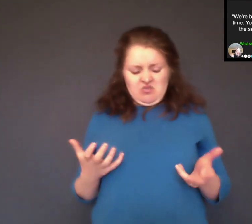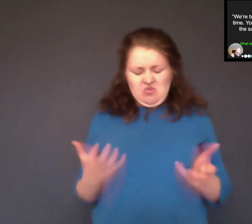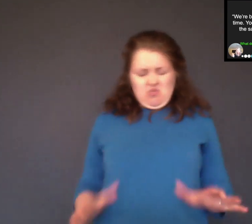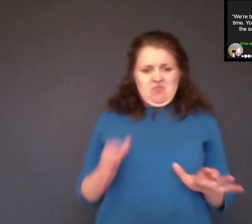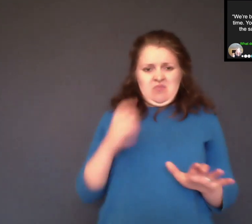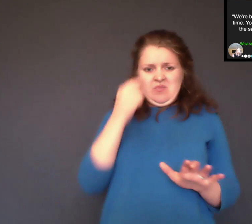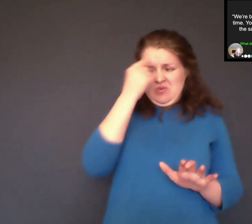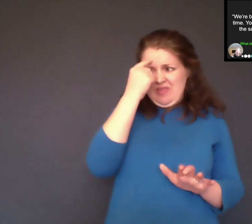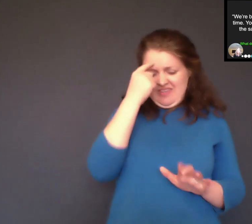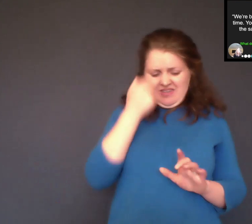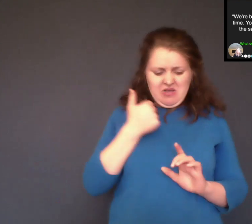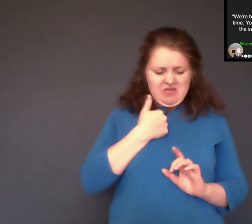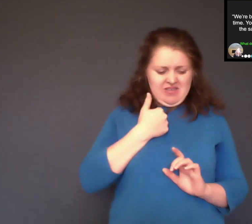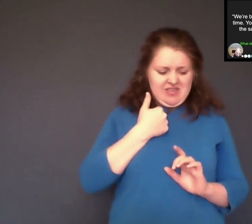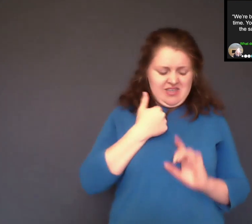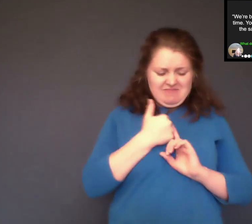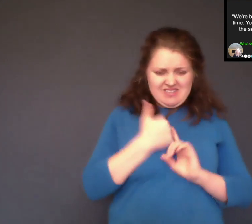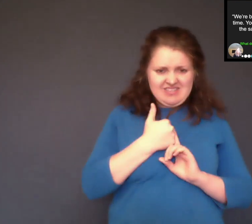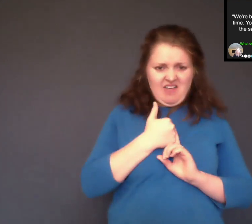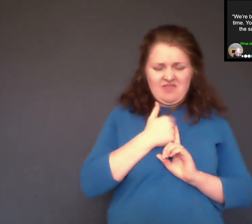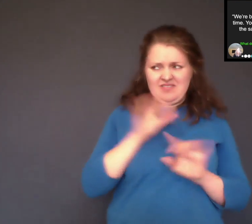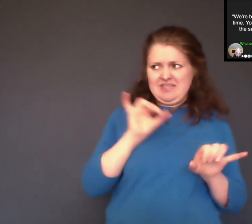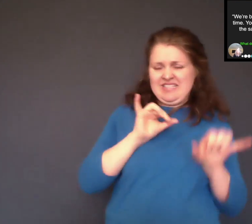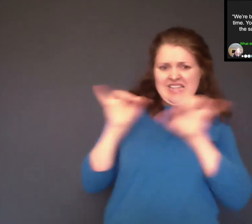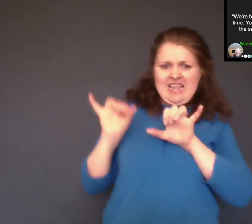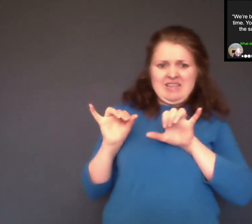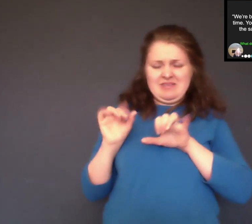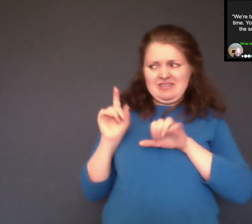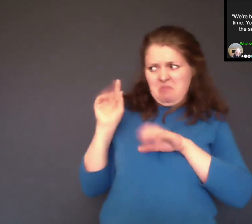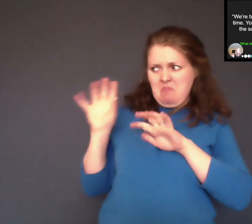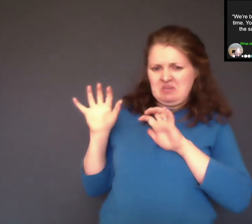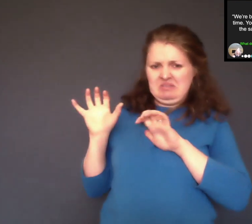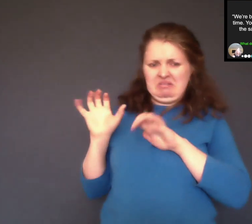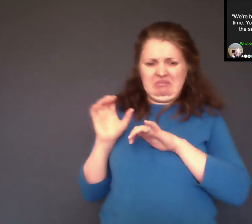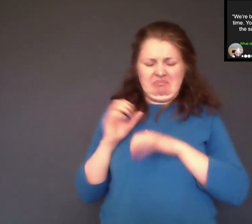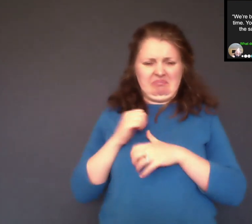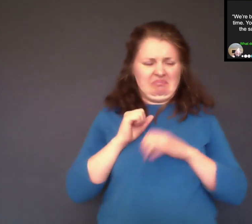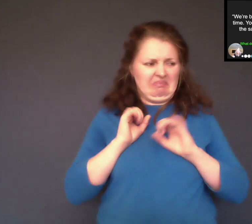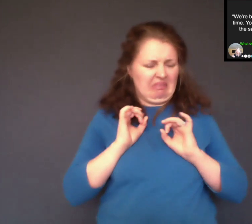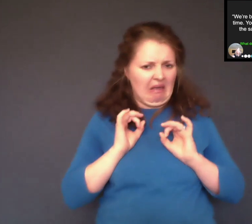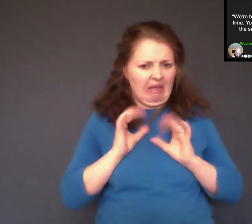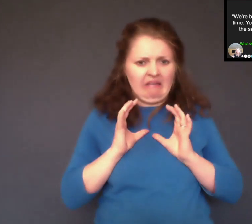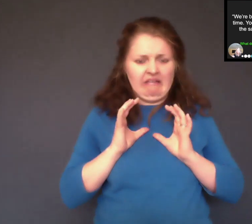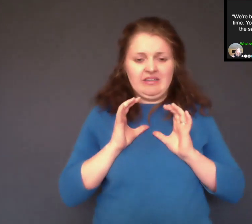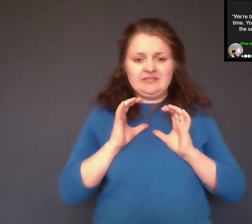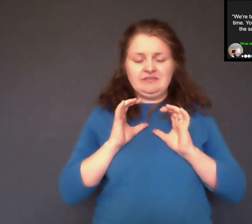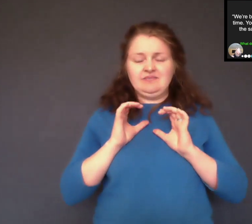there was some corner of harvey that feared this was true the thought silenced him perhaps